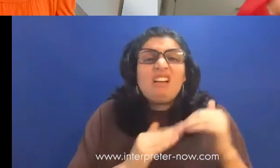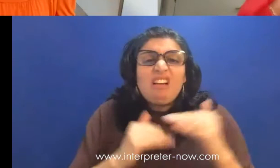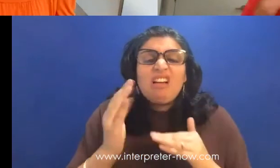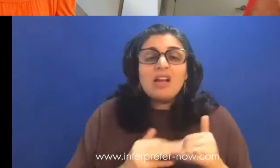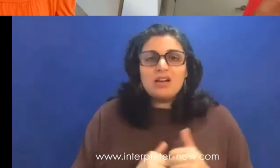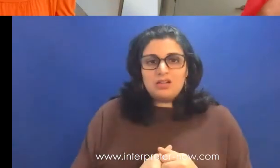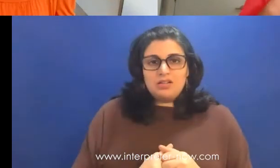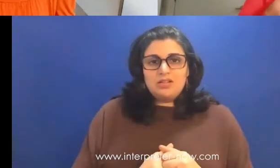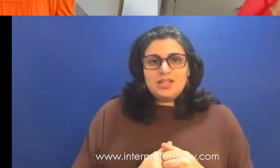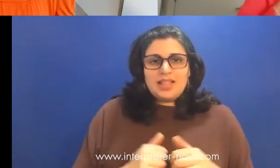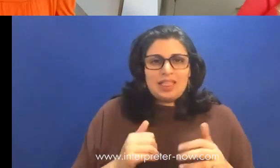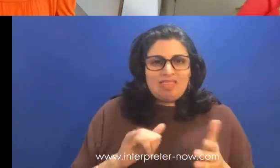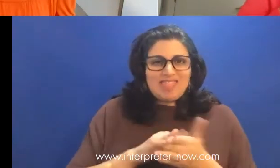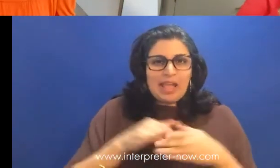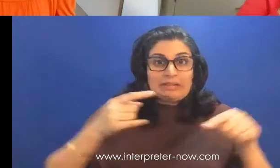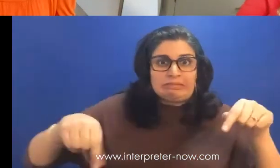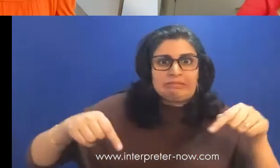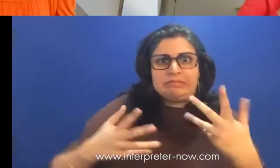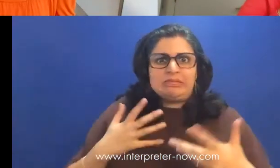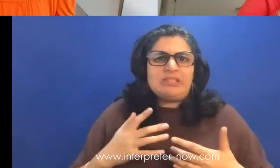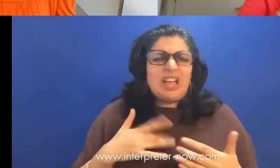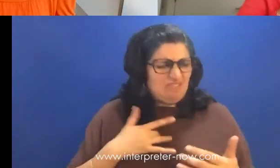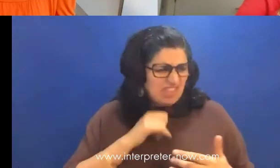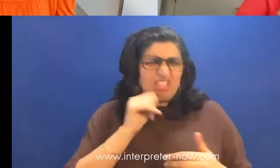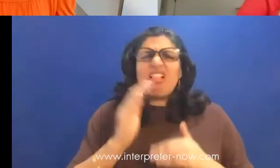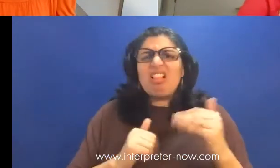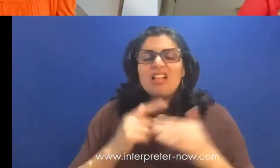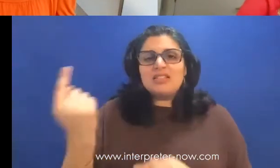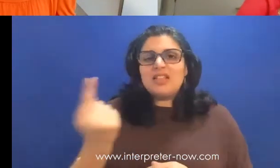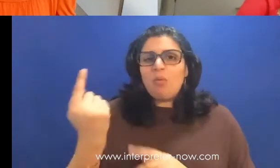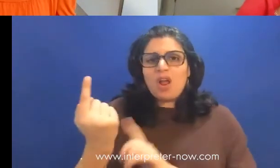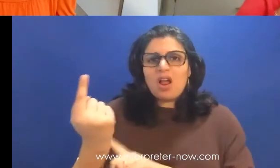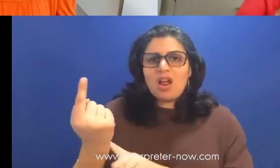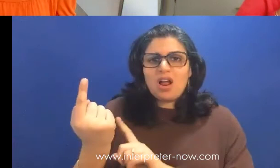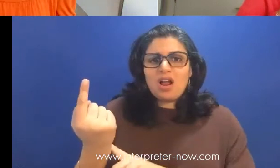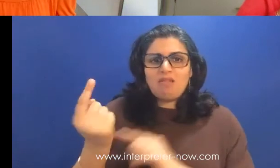In our rush to, oh, I feel uncomfortable that someone has brought up a situation where I